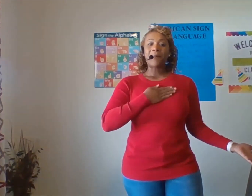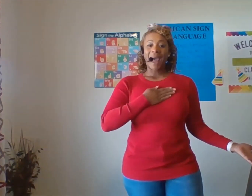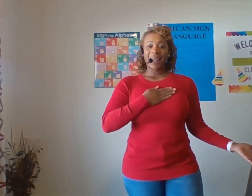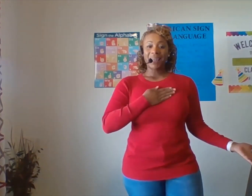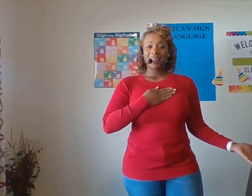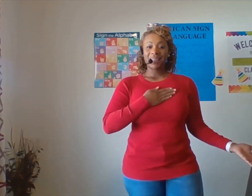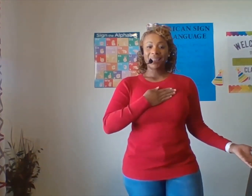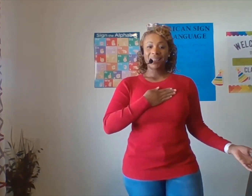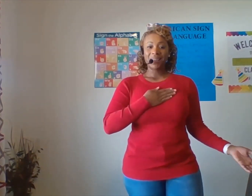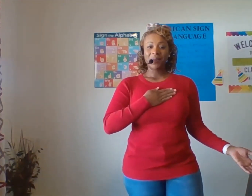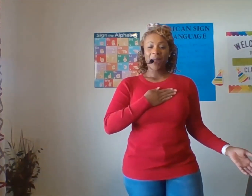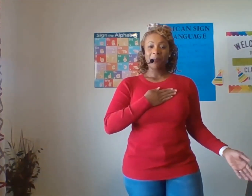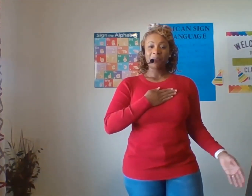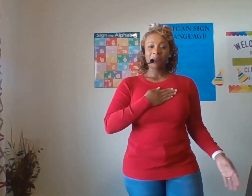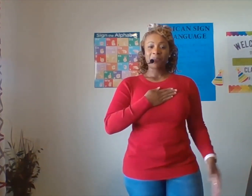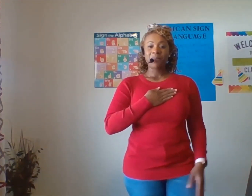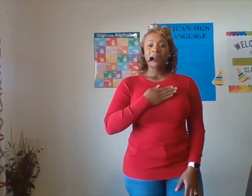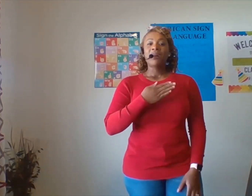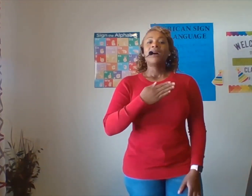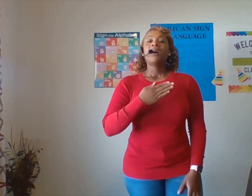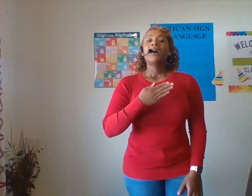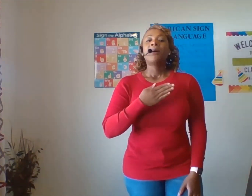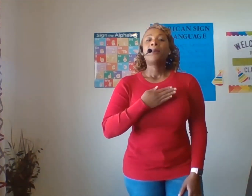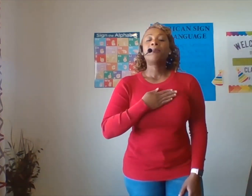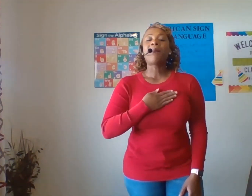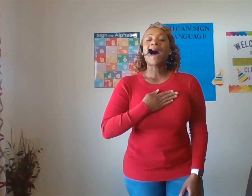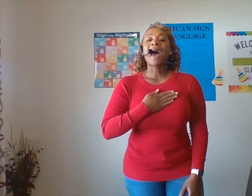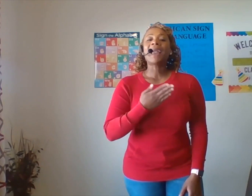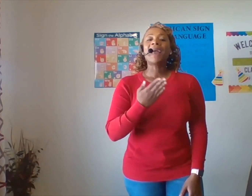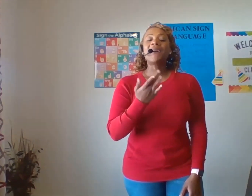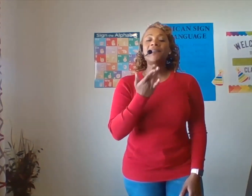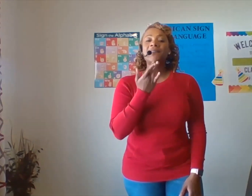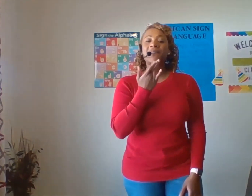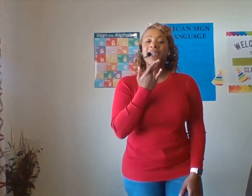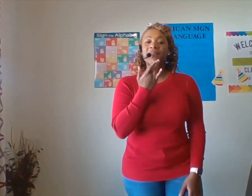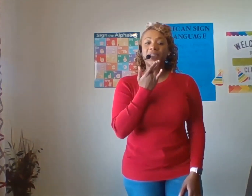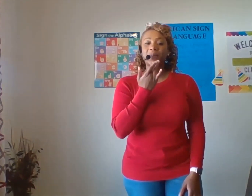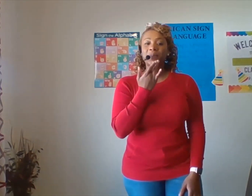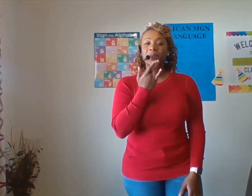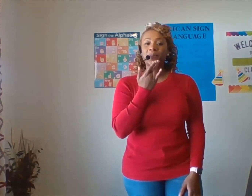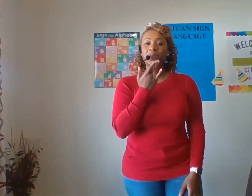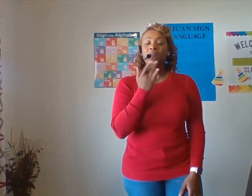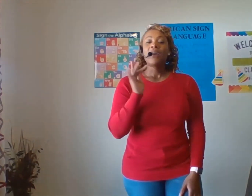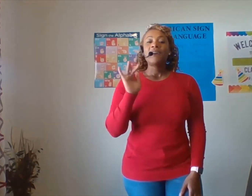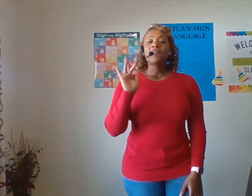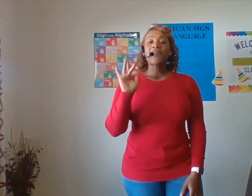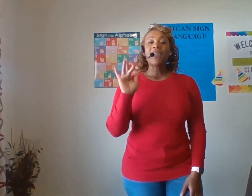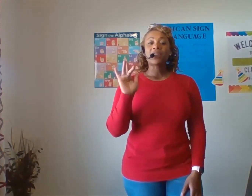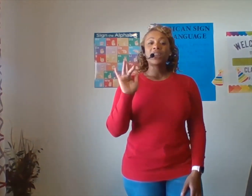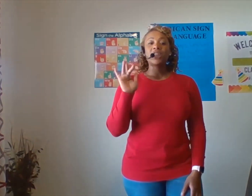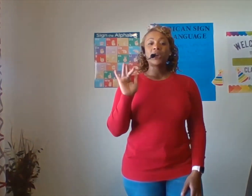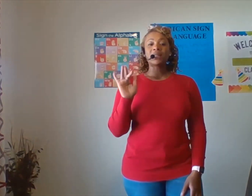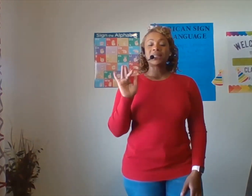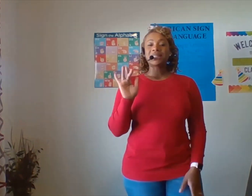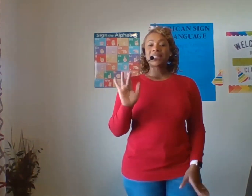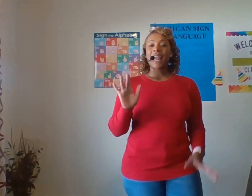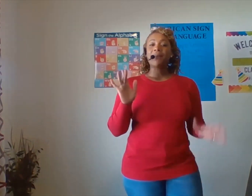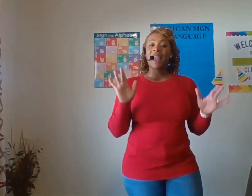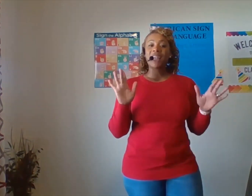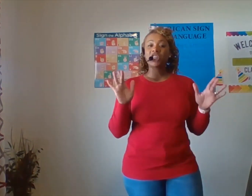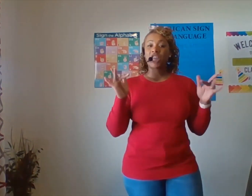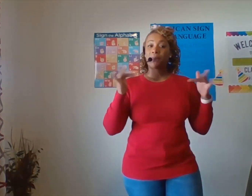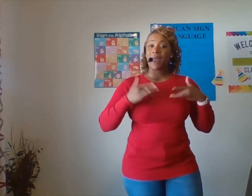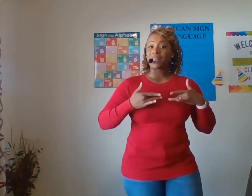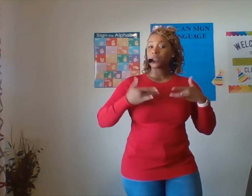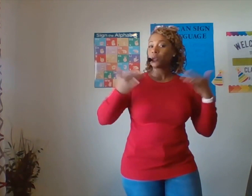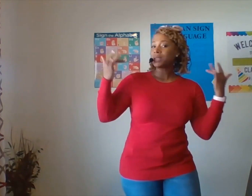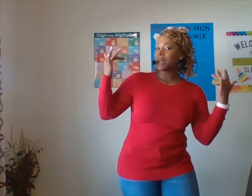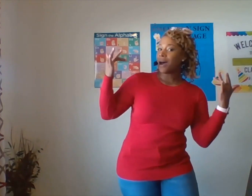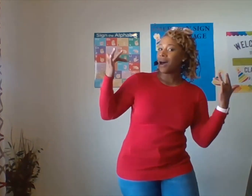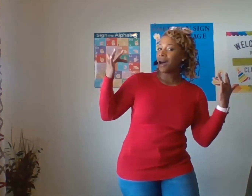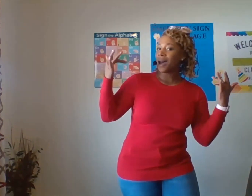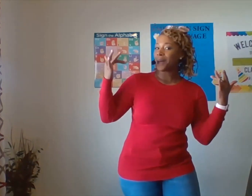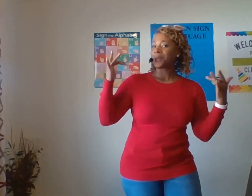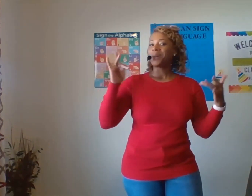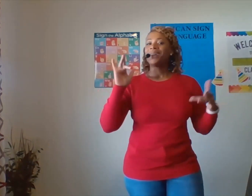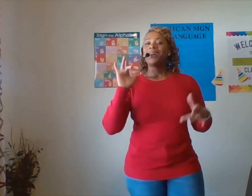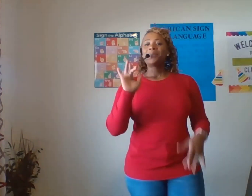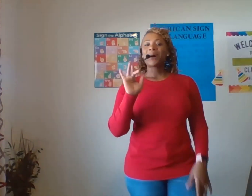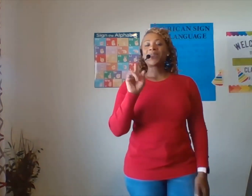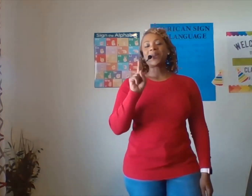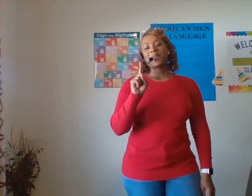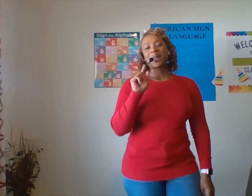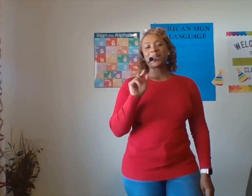my okay my favorite favorite uses the same handshape ass but you're only going